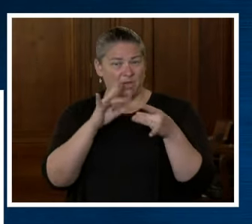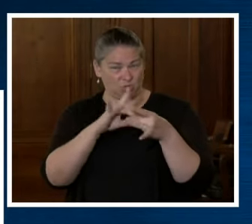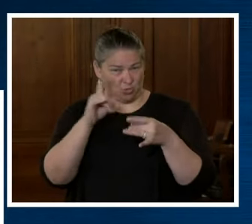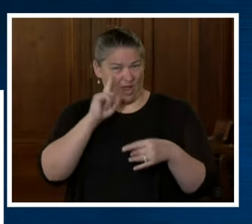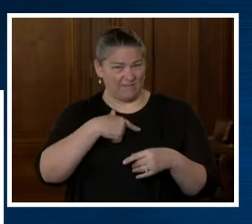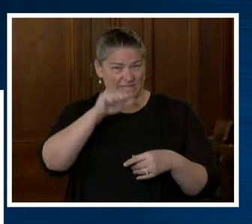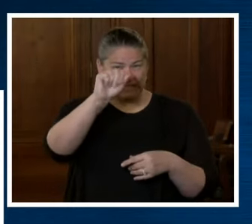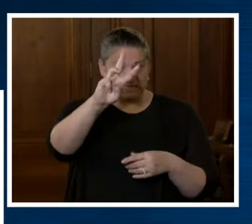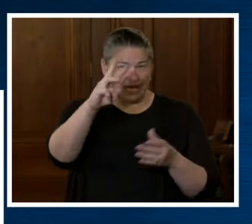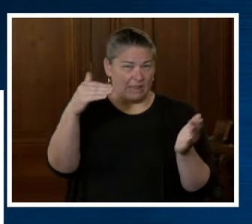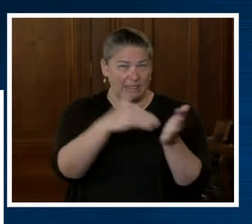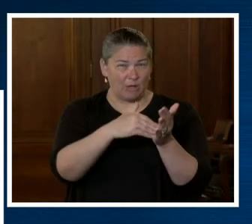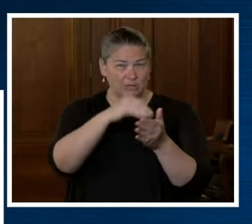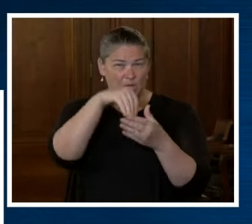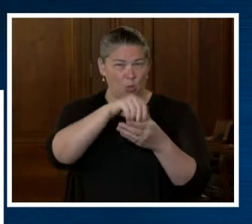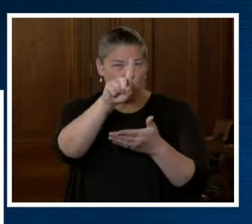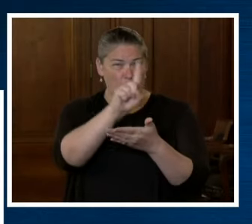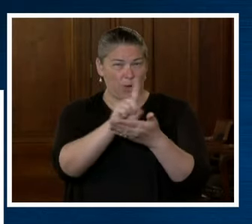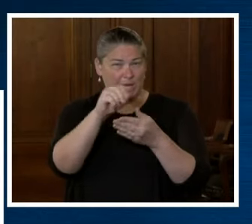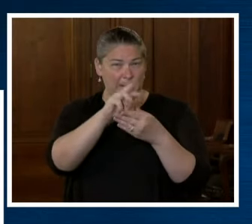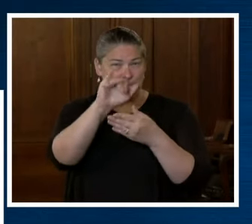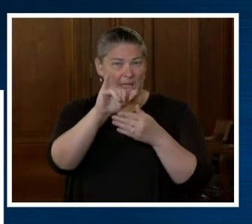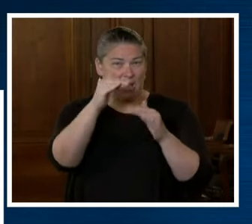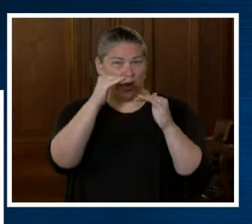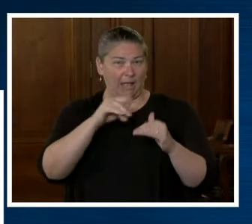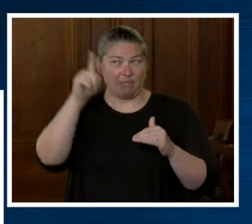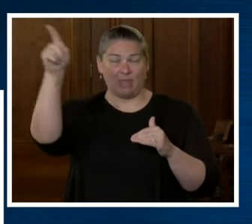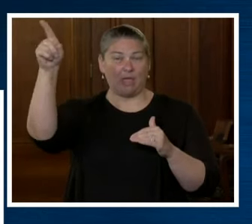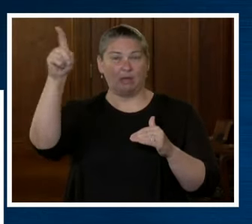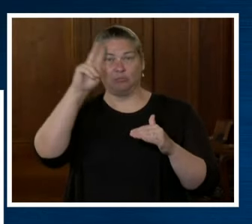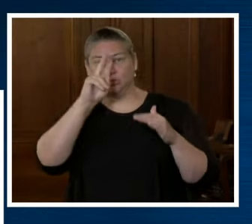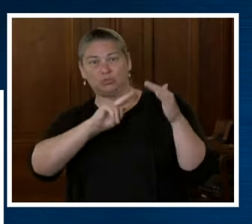SIGNIFICANT WAY TO STARTING TO